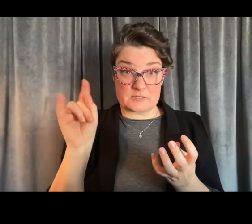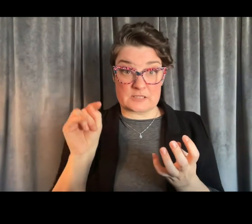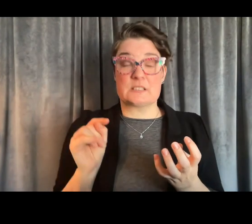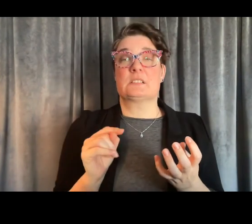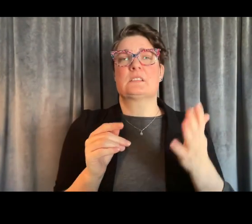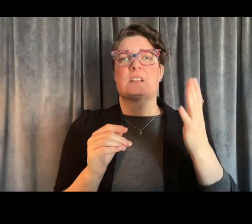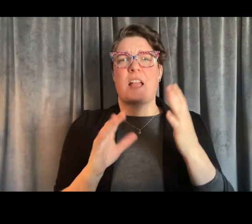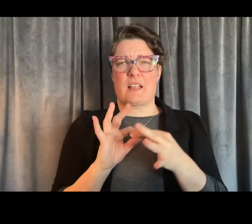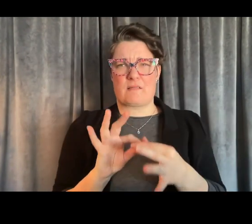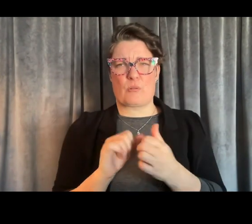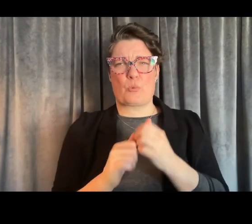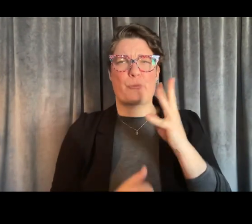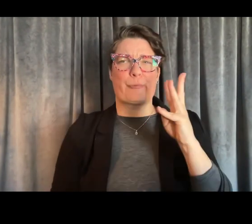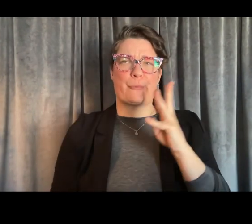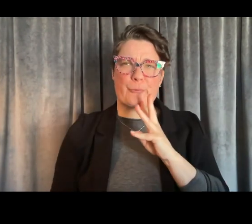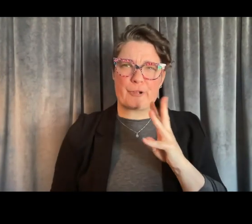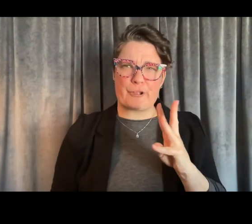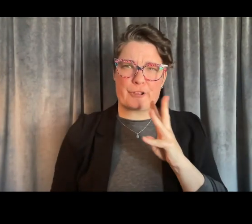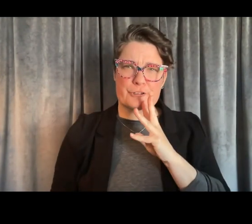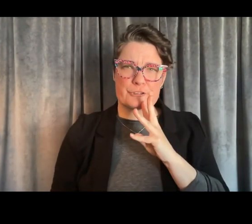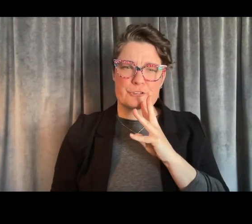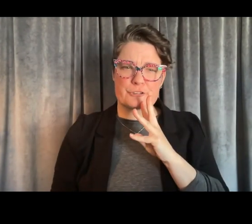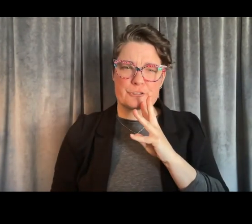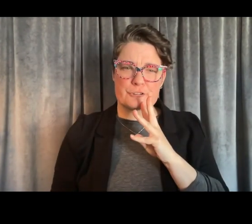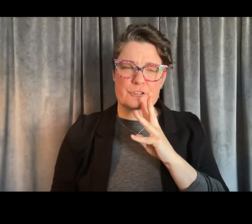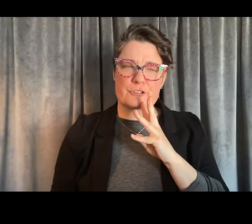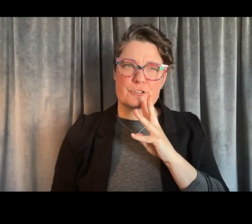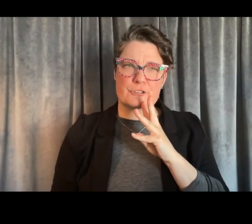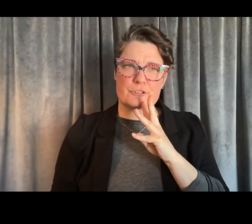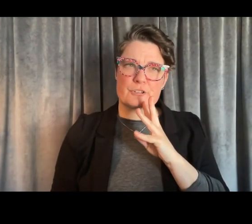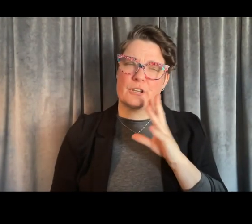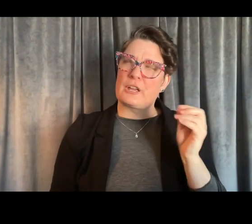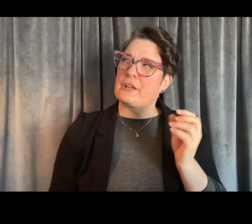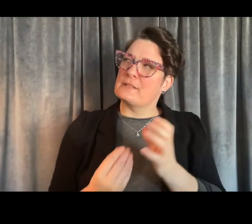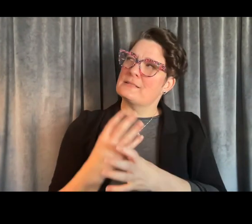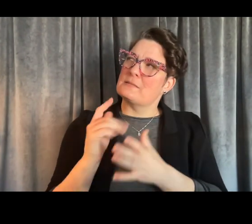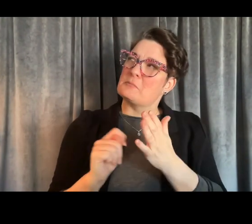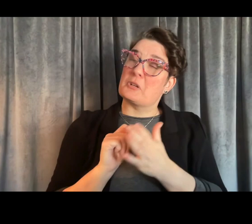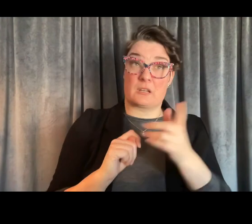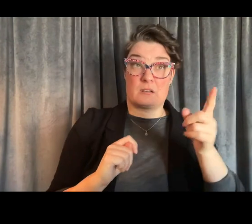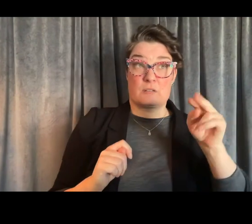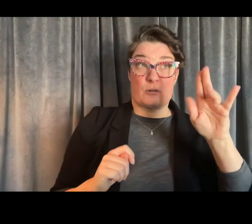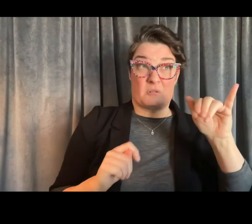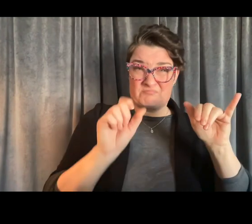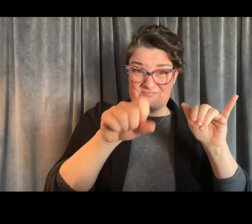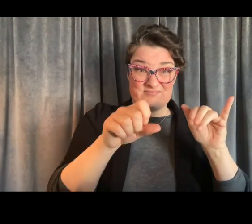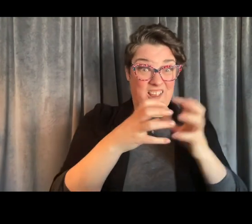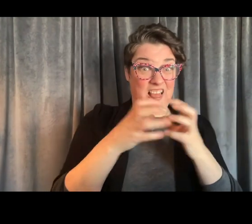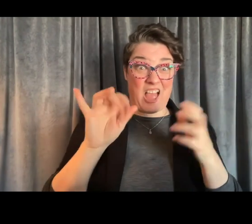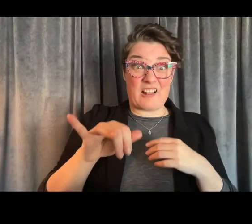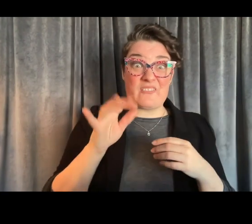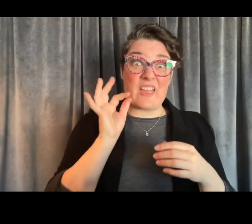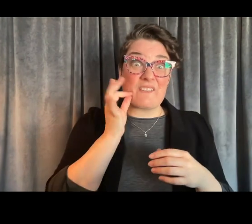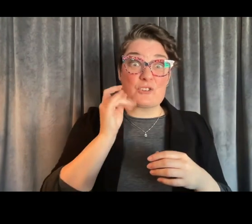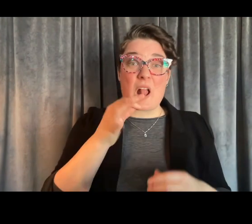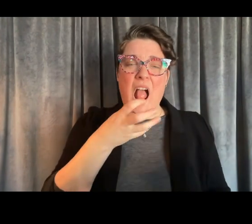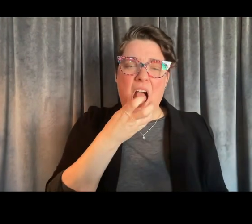connected with water and spring. Nomy: Well, definitely a lot of those fruits when you eat them, they're like